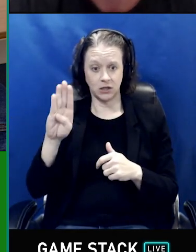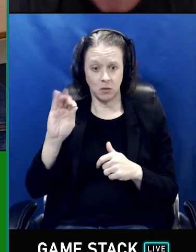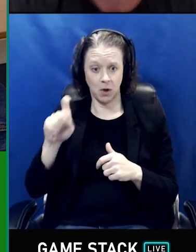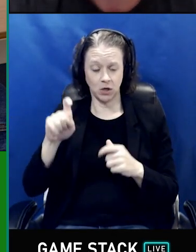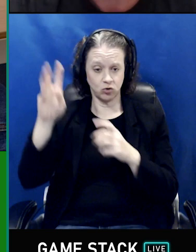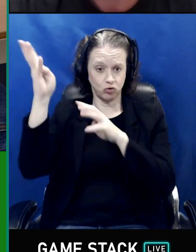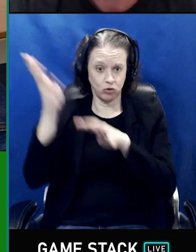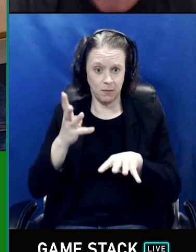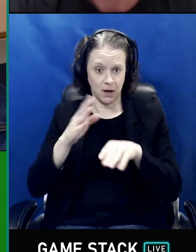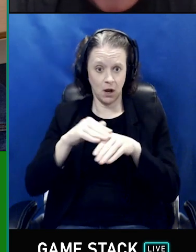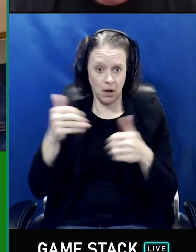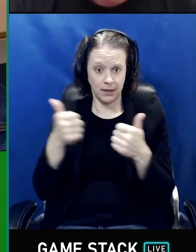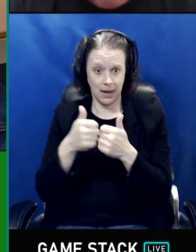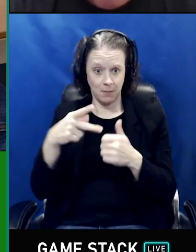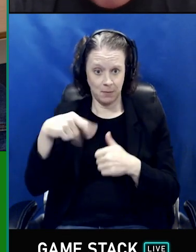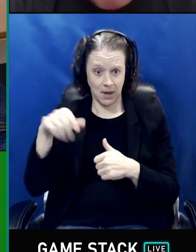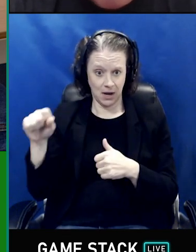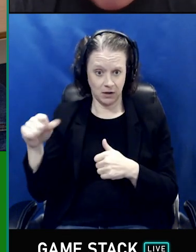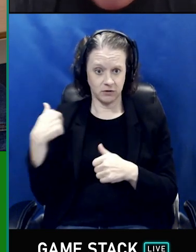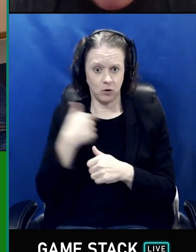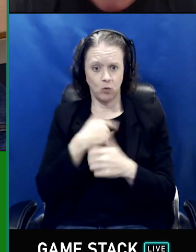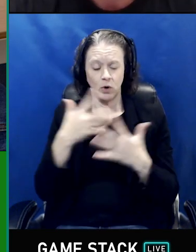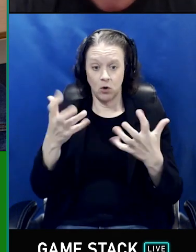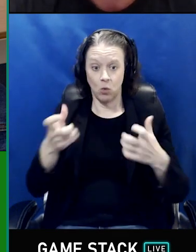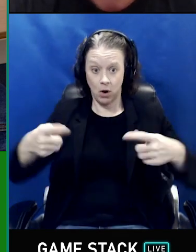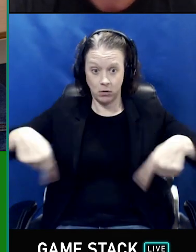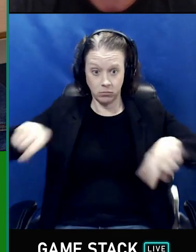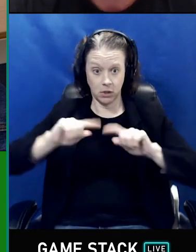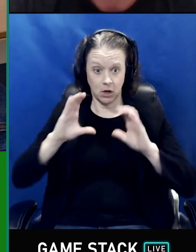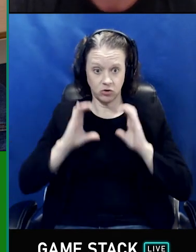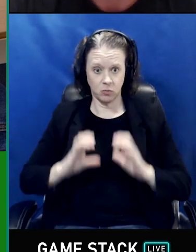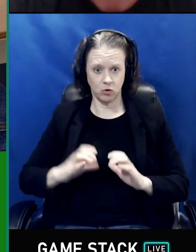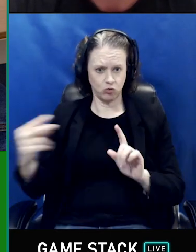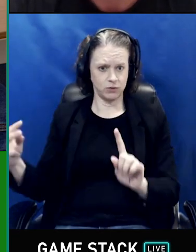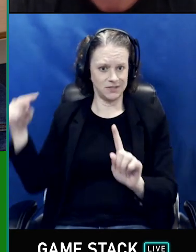had visibility into the touch experiences that was possible with these titles.